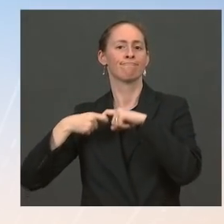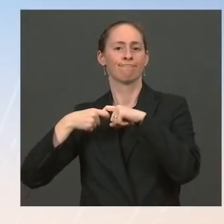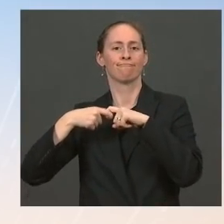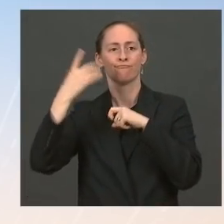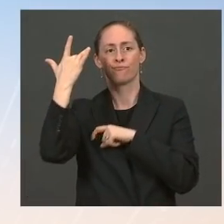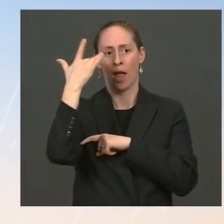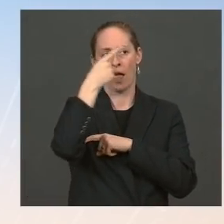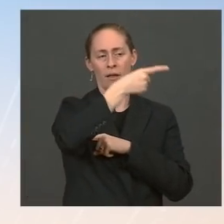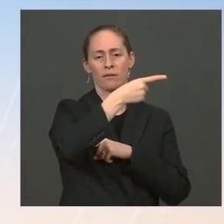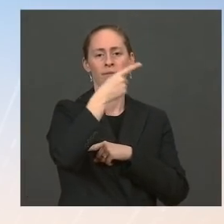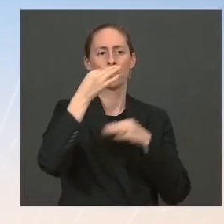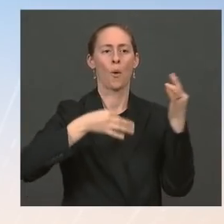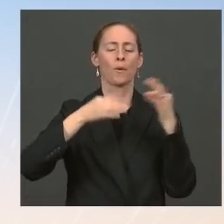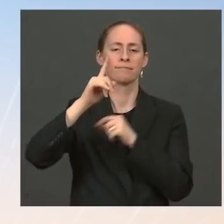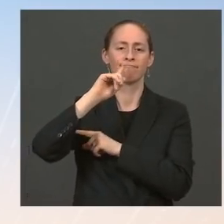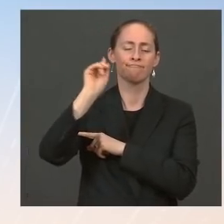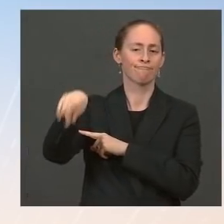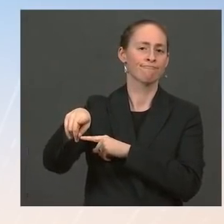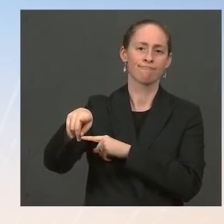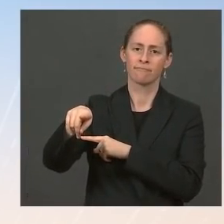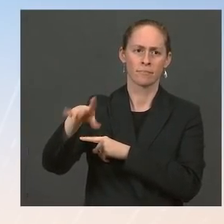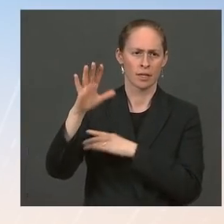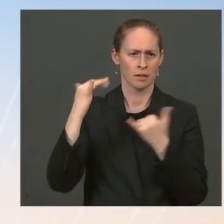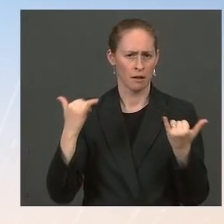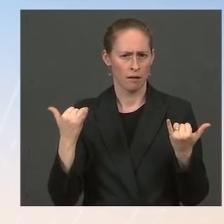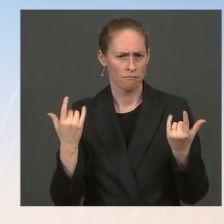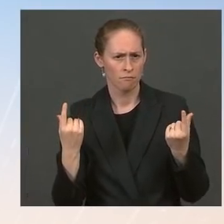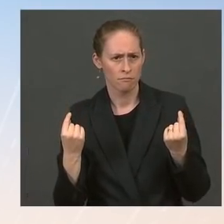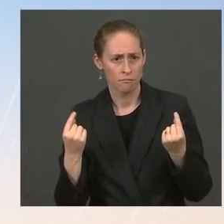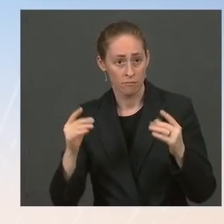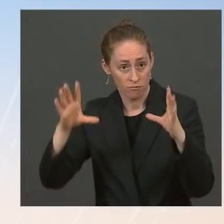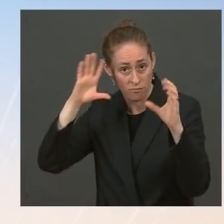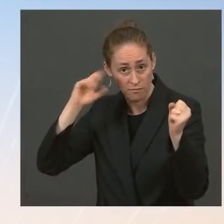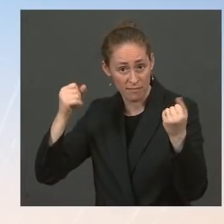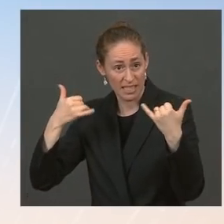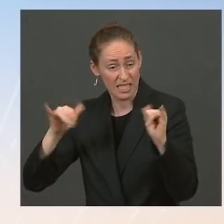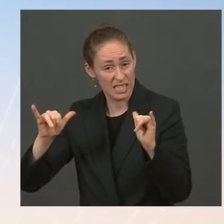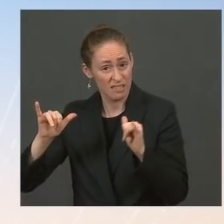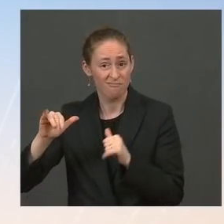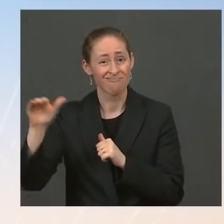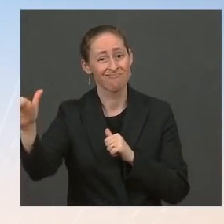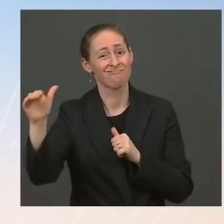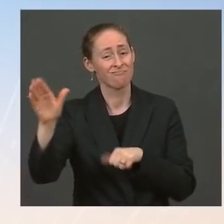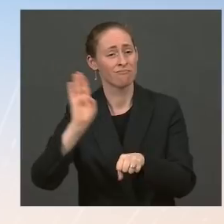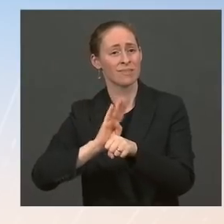is the administration still urging businesses to move forward with the President's vaccine